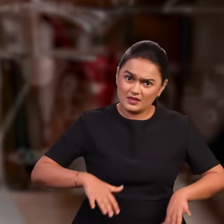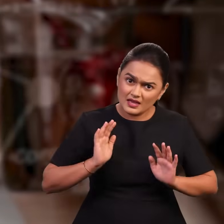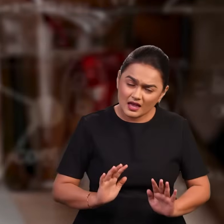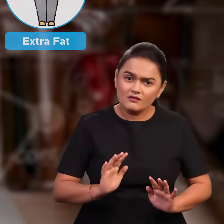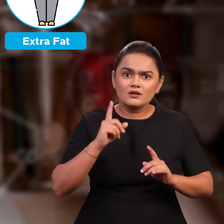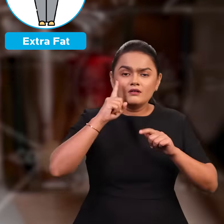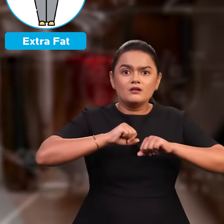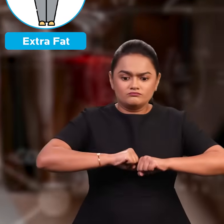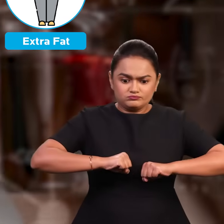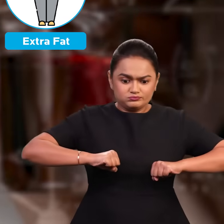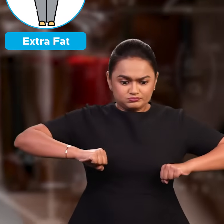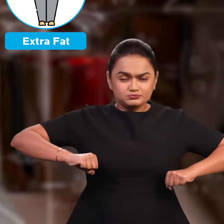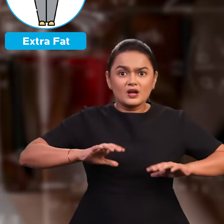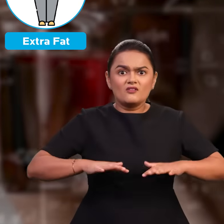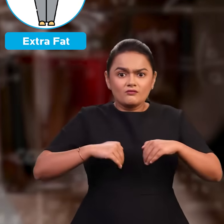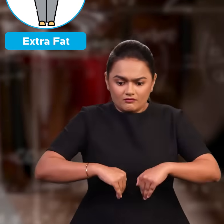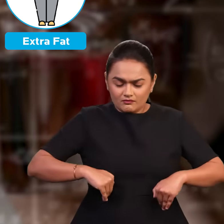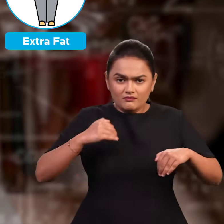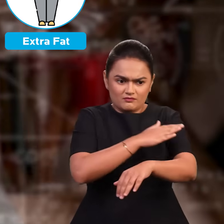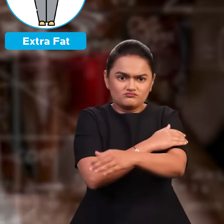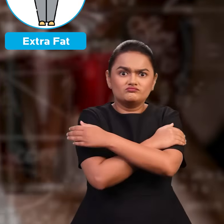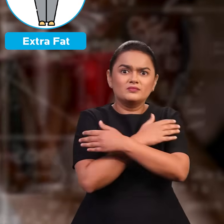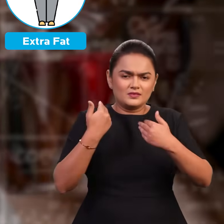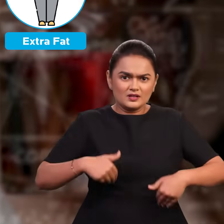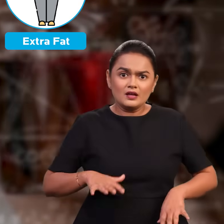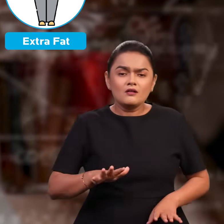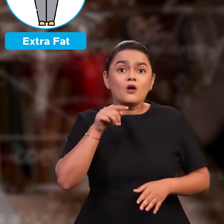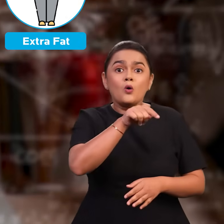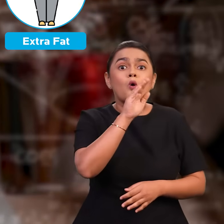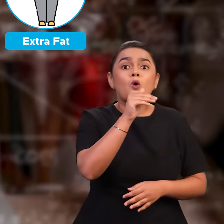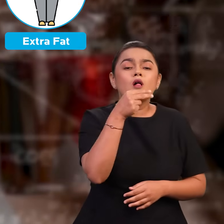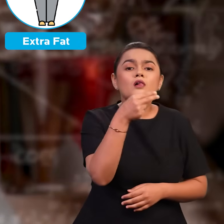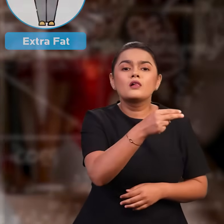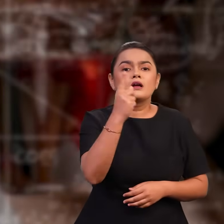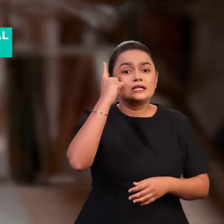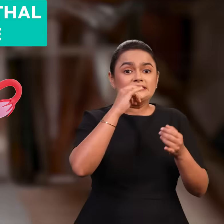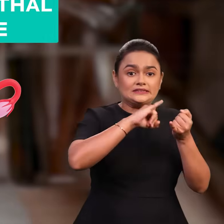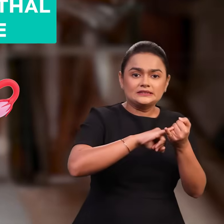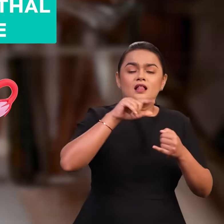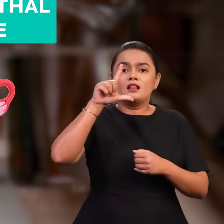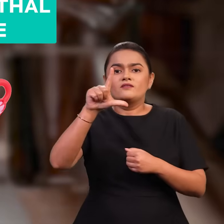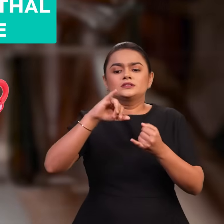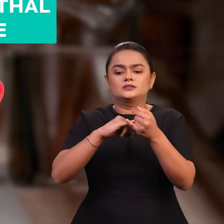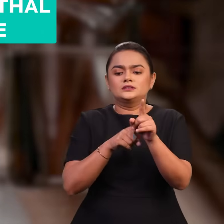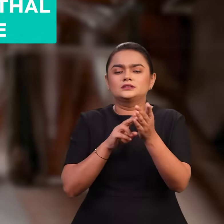and having fat deposition in their body. And they describe this syndrome as a Stein & Leventhal syndrome.